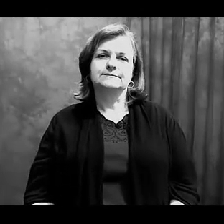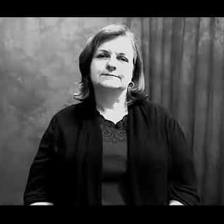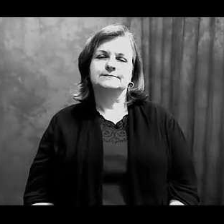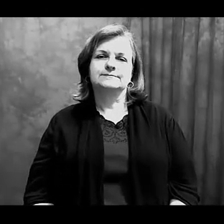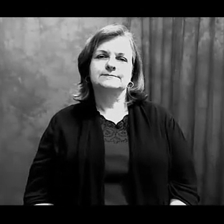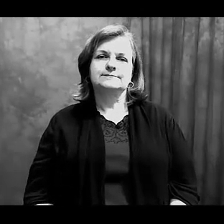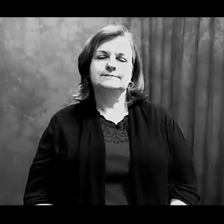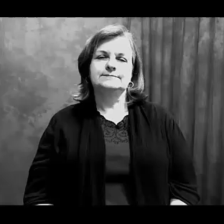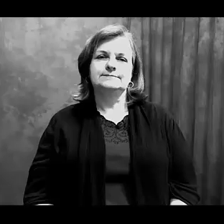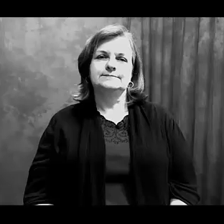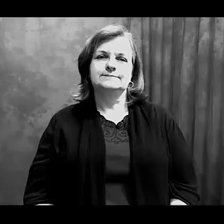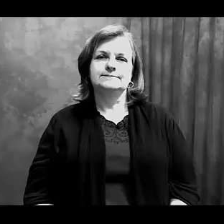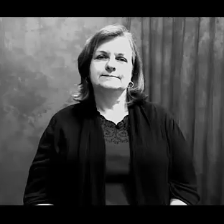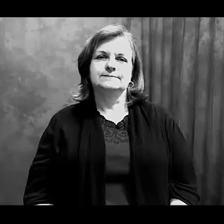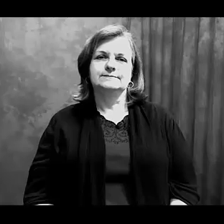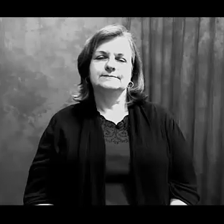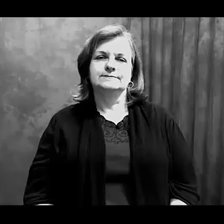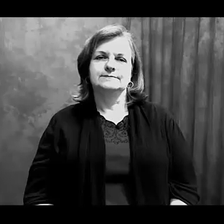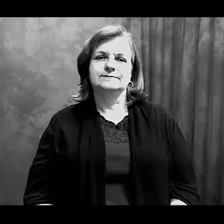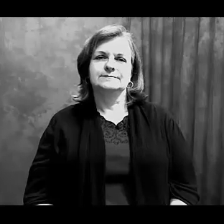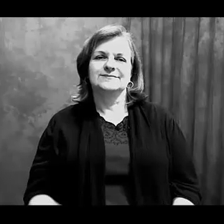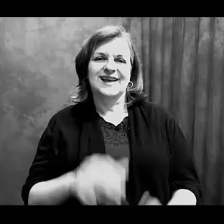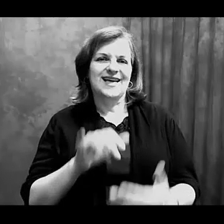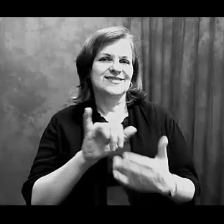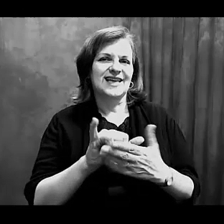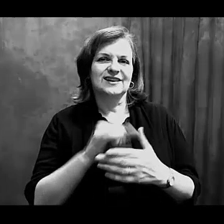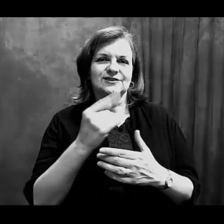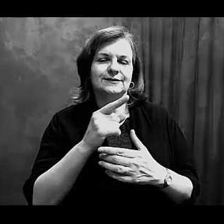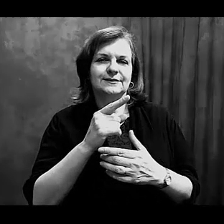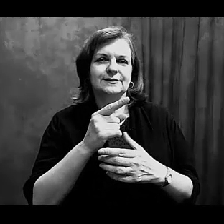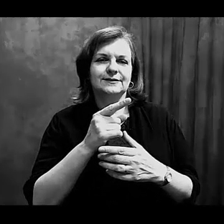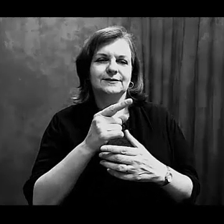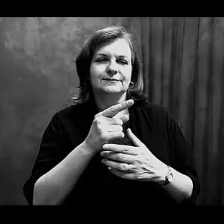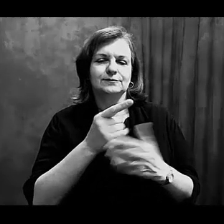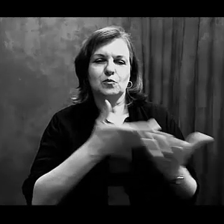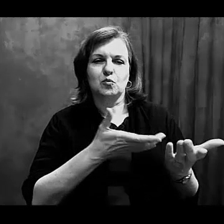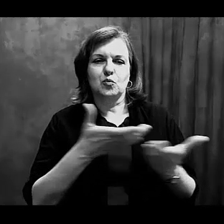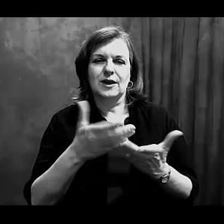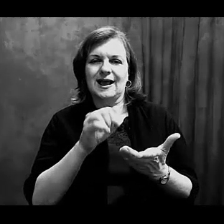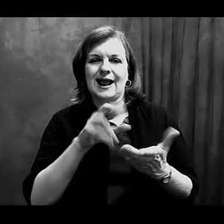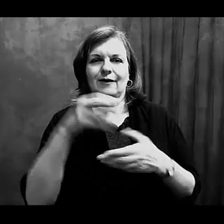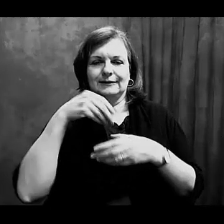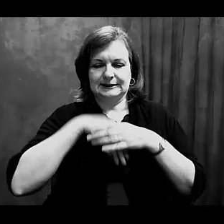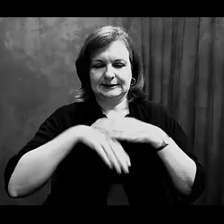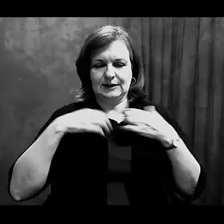and on top of all of that that's just for getting it in your lungs we also want to think about